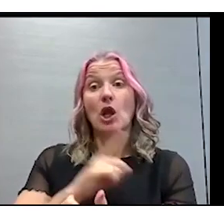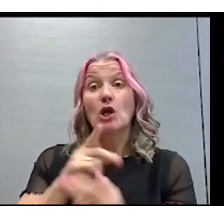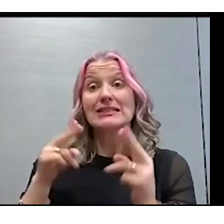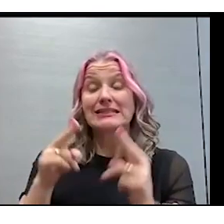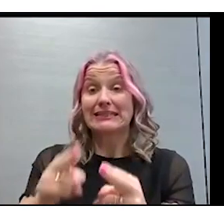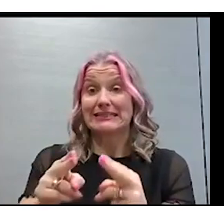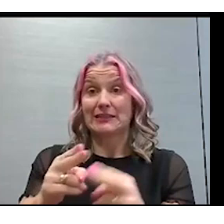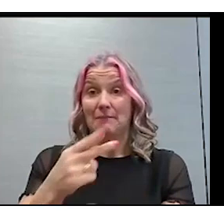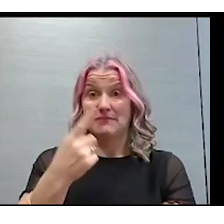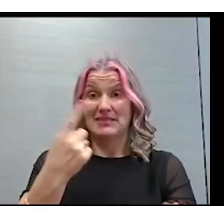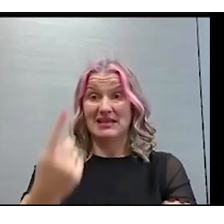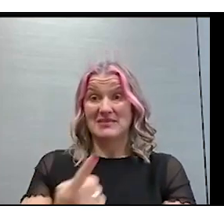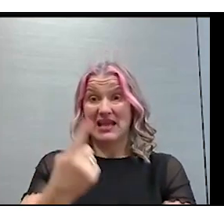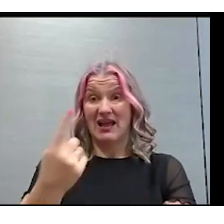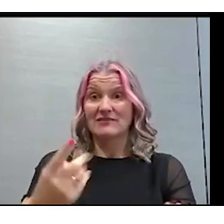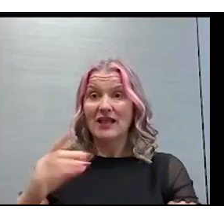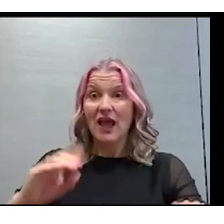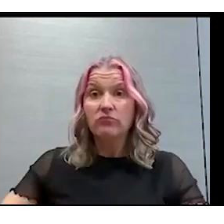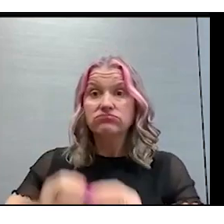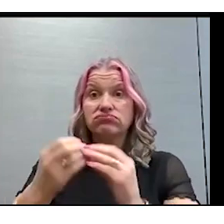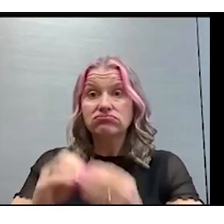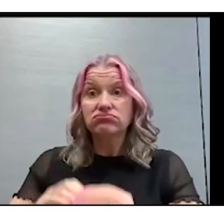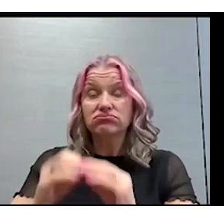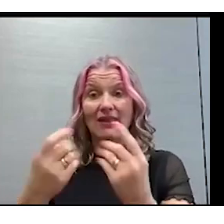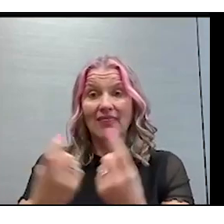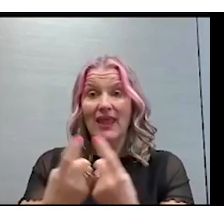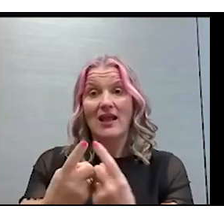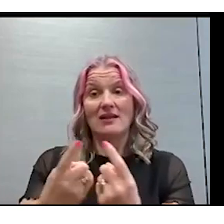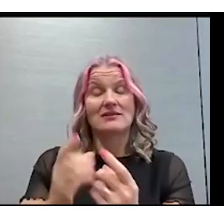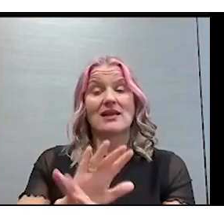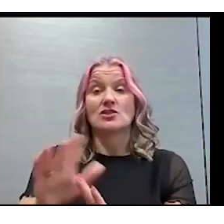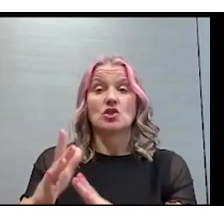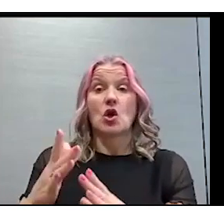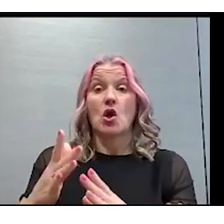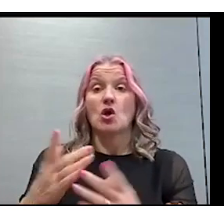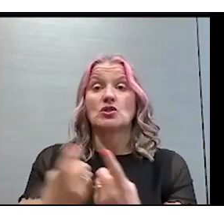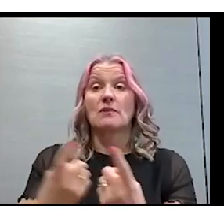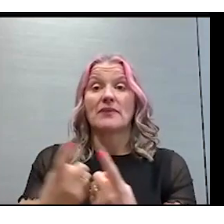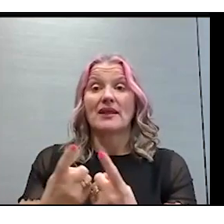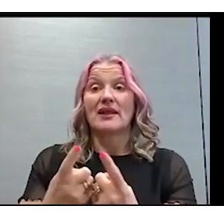themself, we generate things and that is not something that is replica because every time